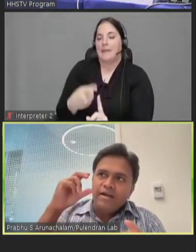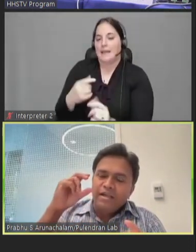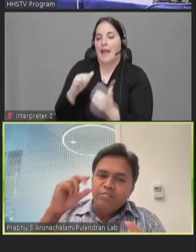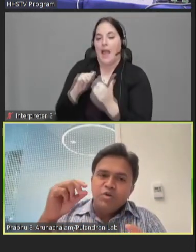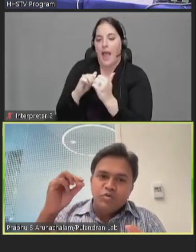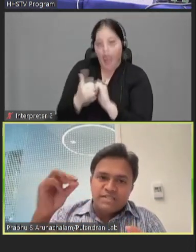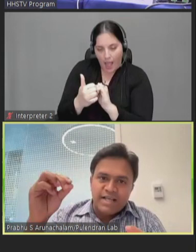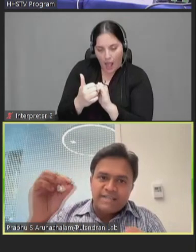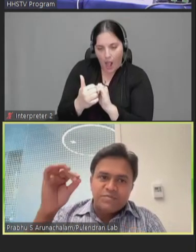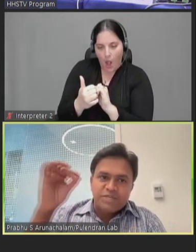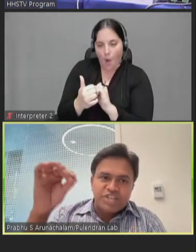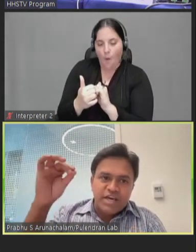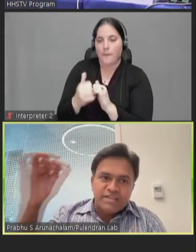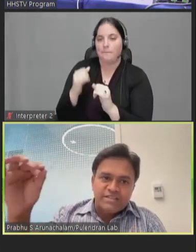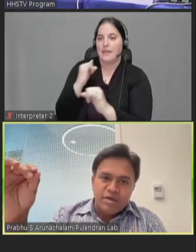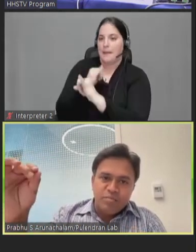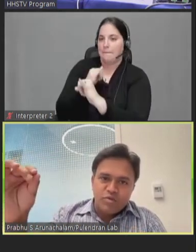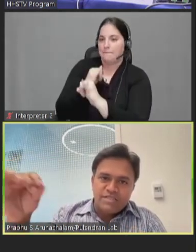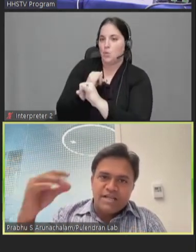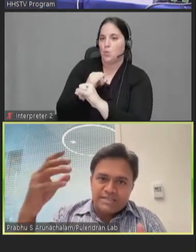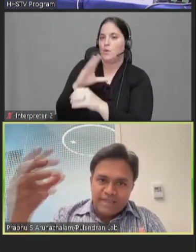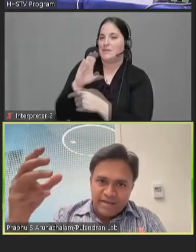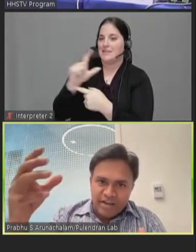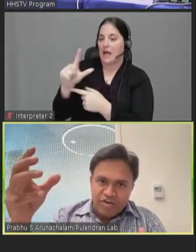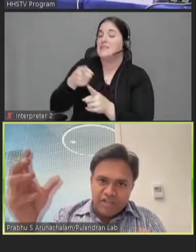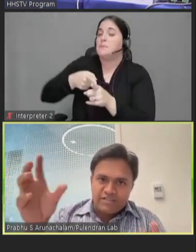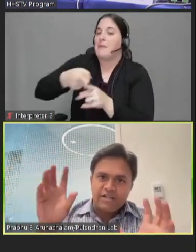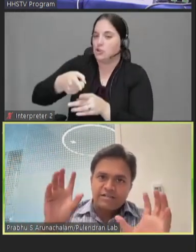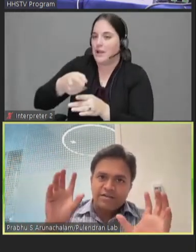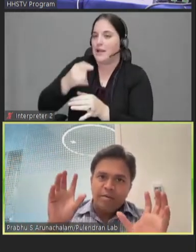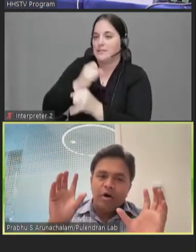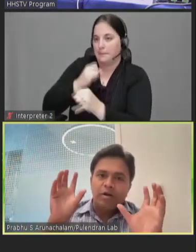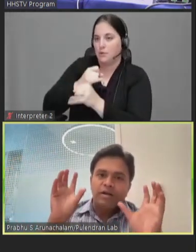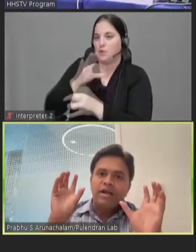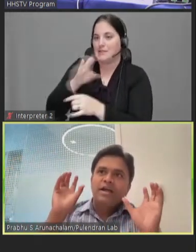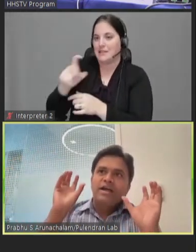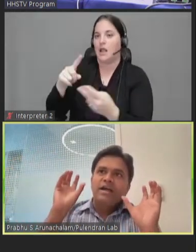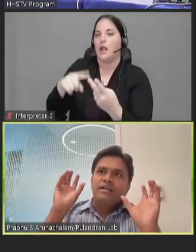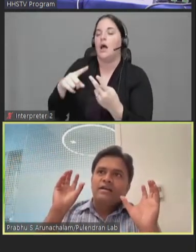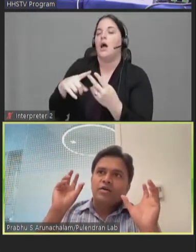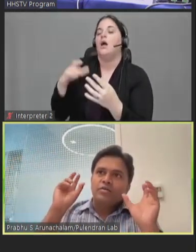immune cells -- specialized immune cells, like dendritic cells, are a part, you know,